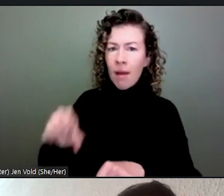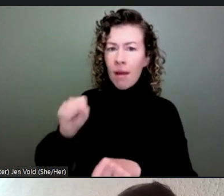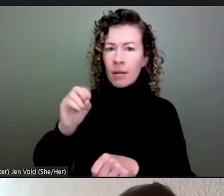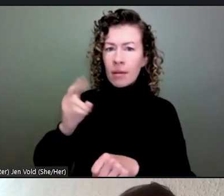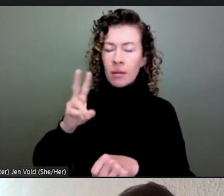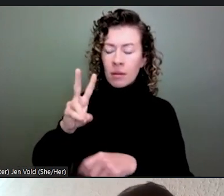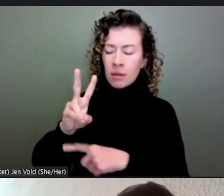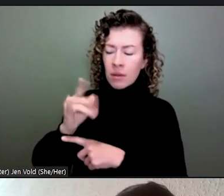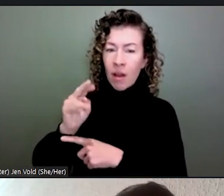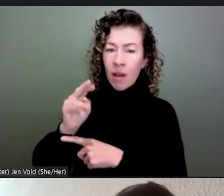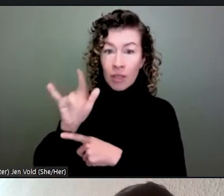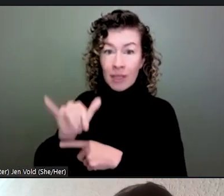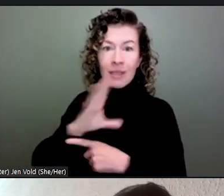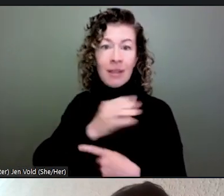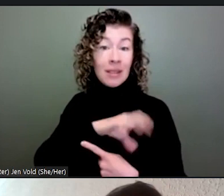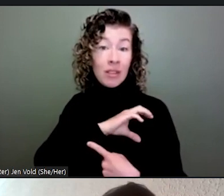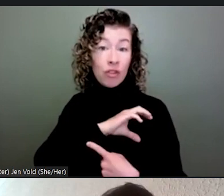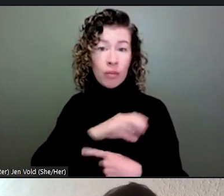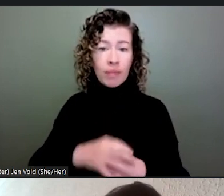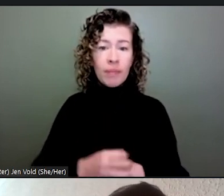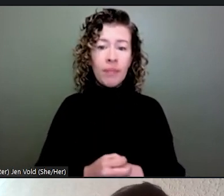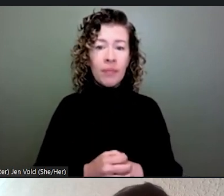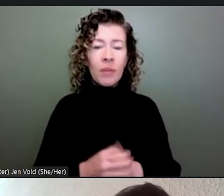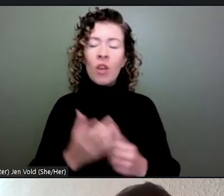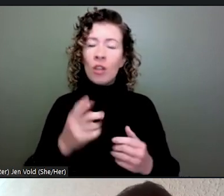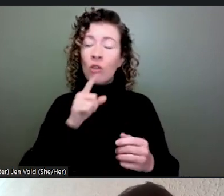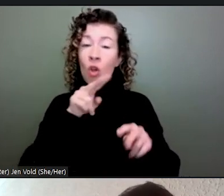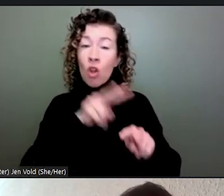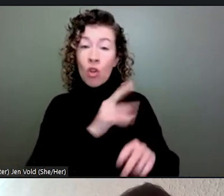So, I'm really gonna look at citizenship tests to begin with.